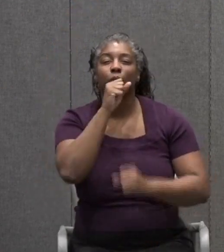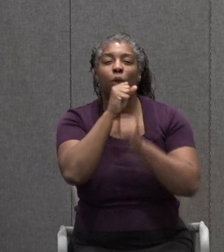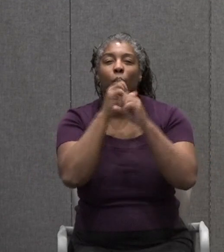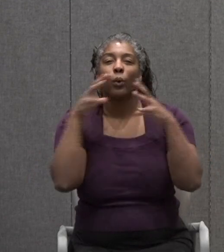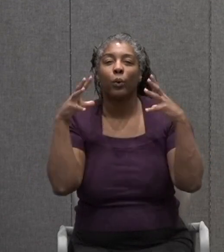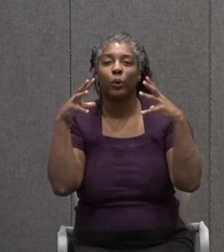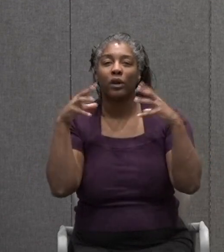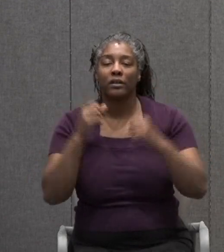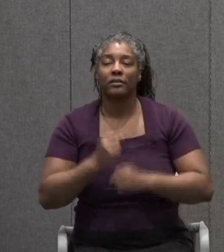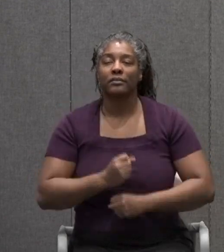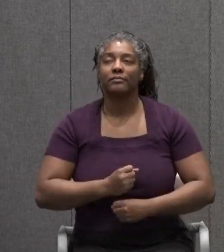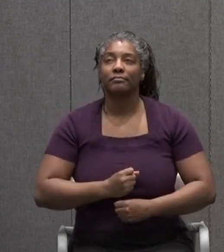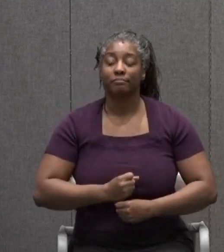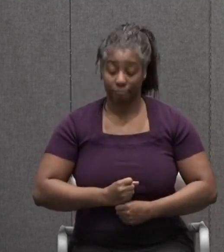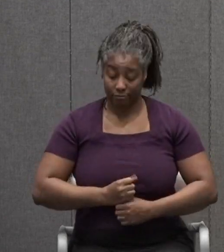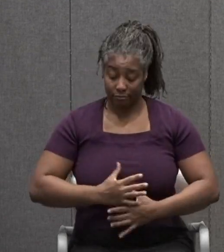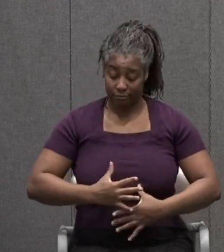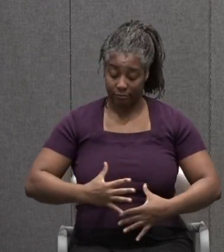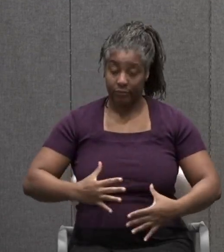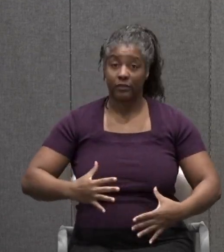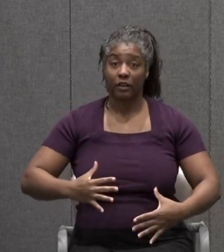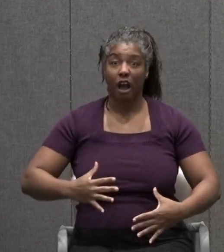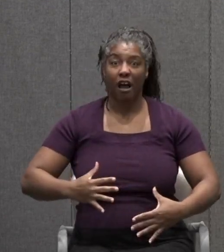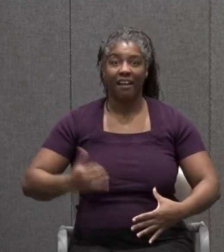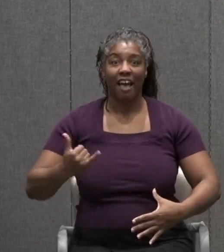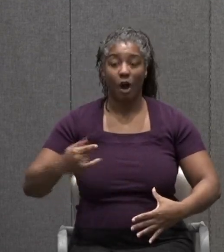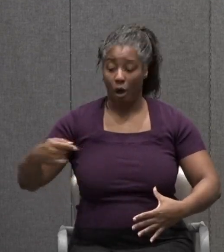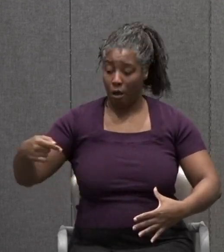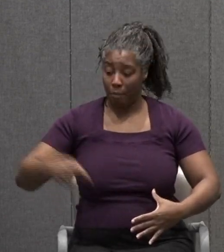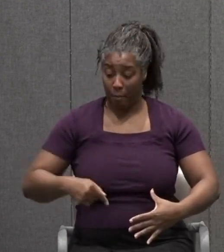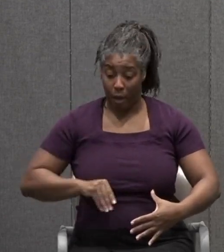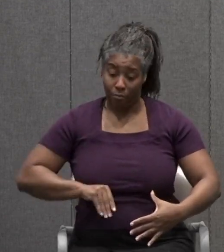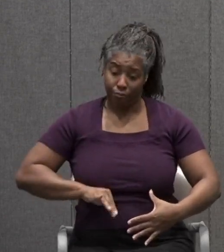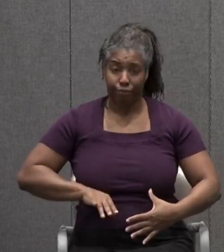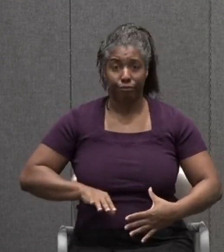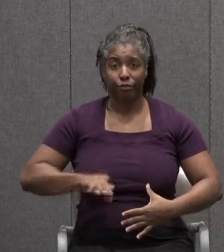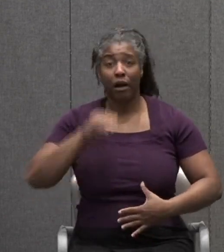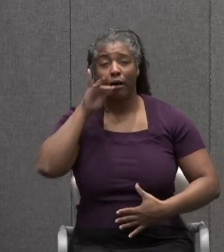And then I invite you to maybe pop that. (exhaling)